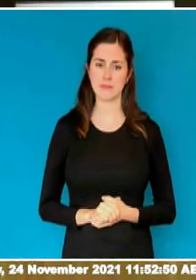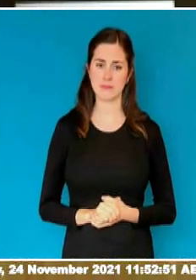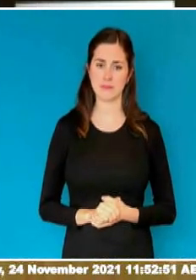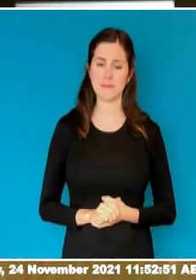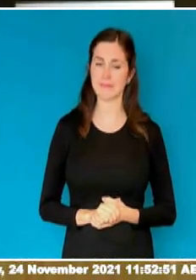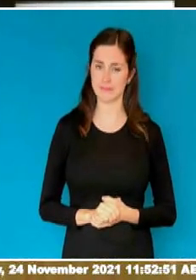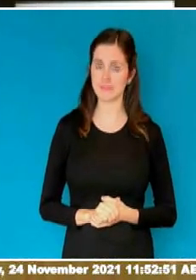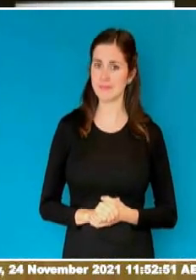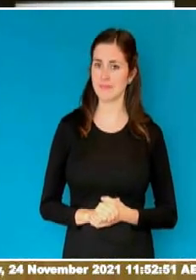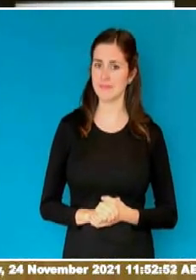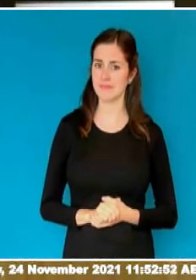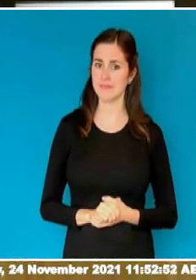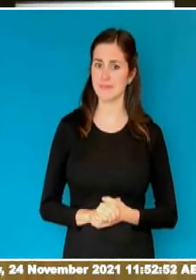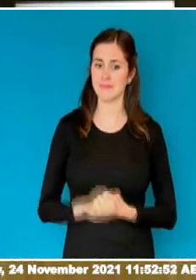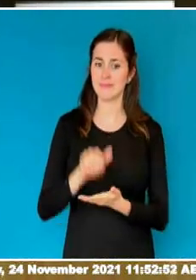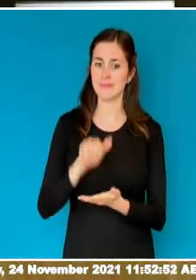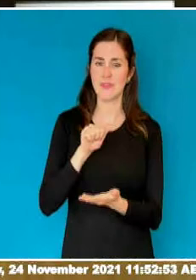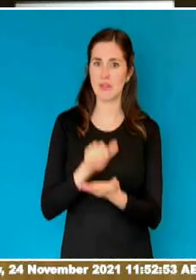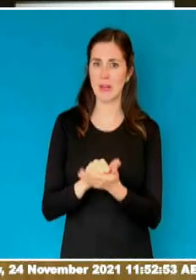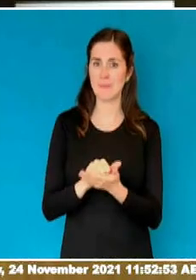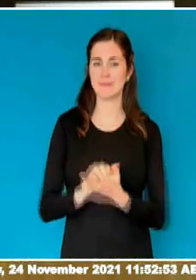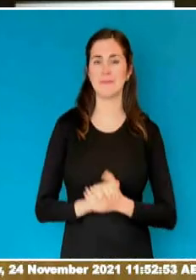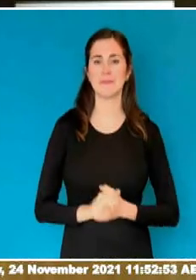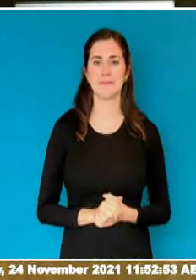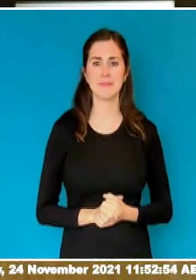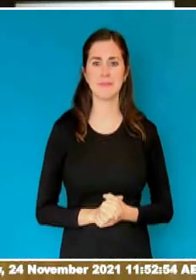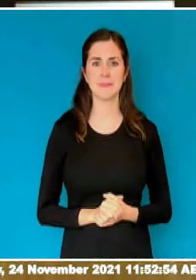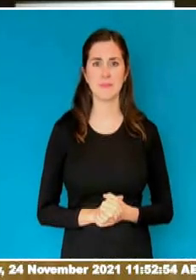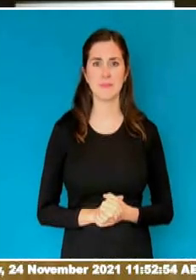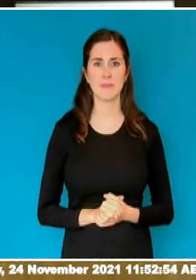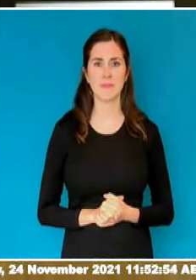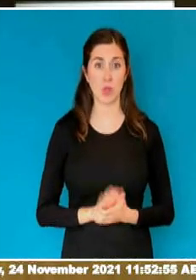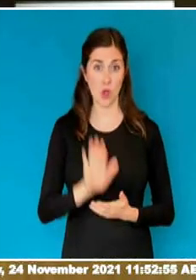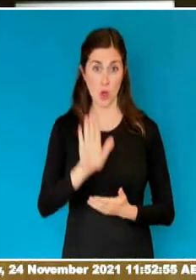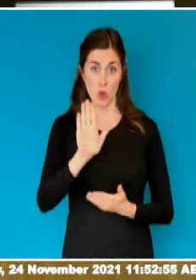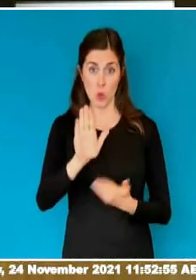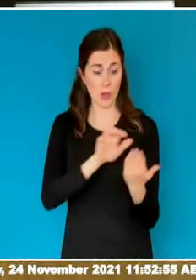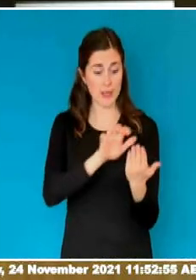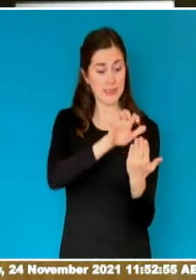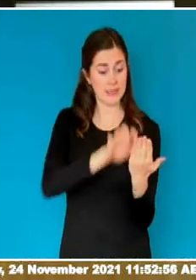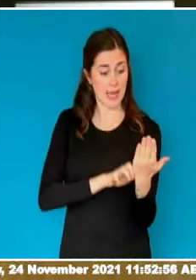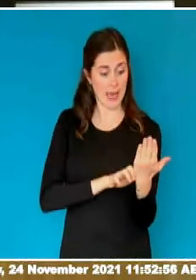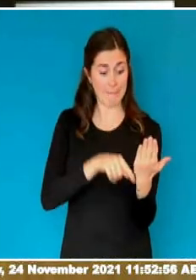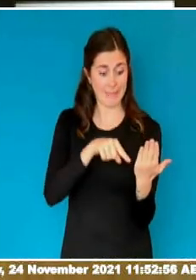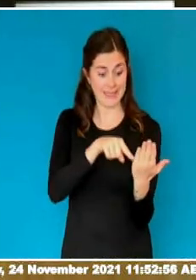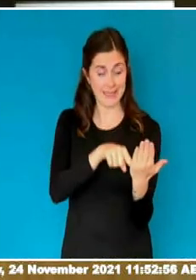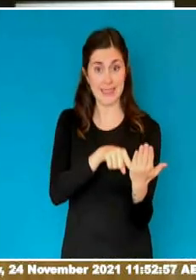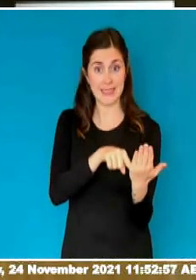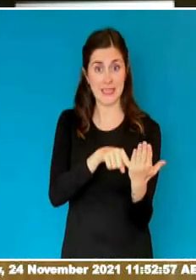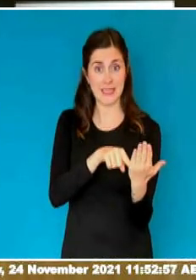Yes. That is correct. MS DOWSETT: In that statement you have adopted the statement